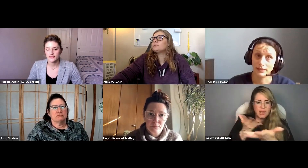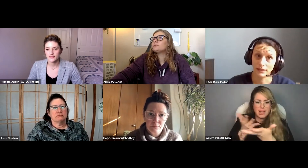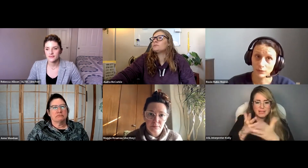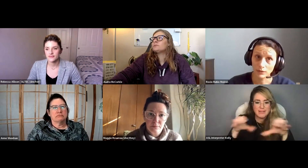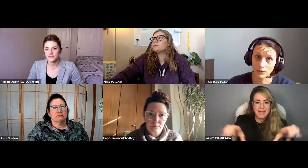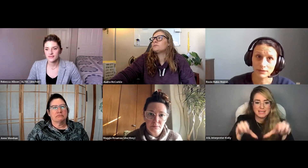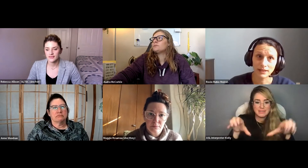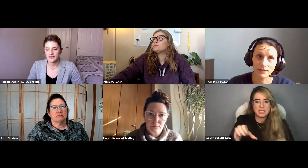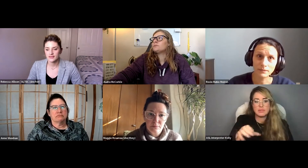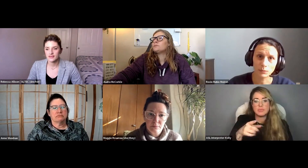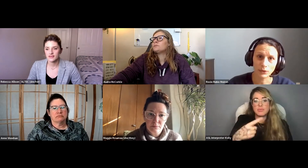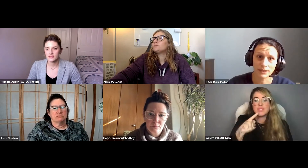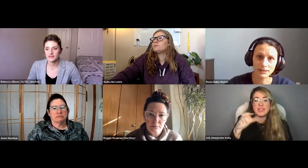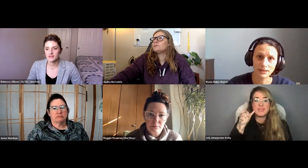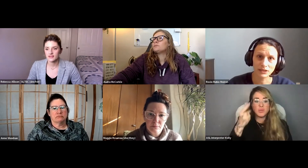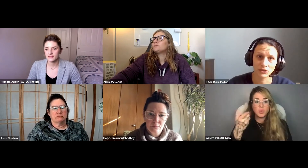If you already have the presentation,